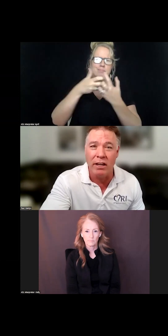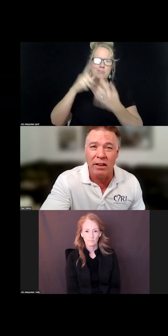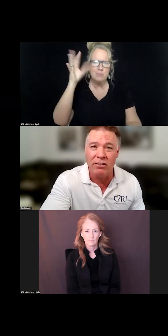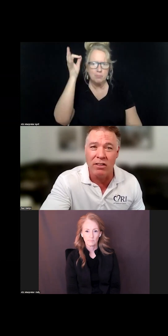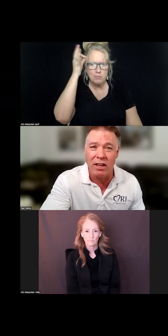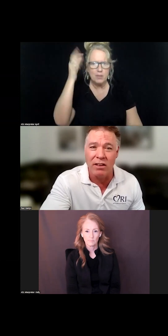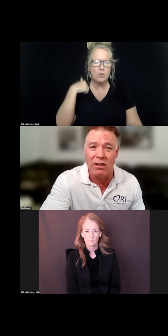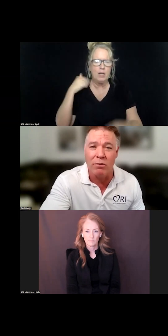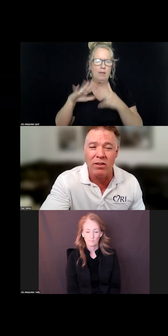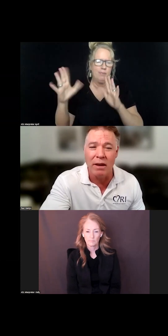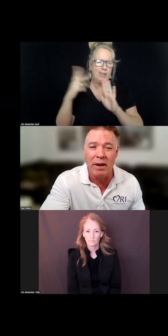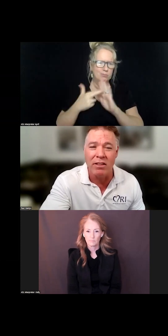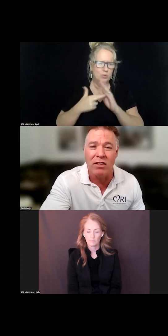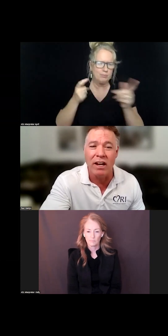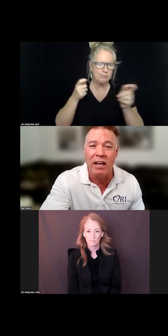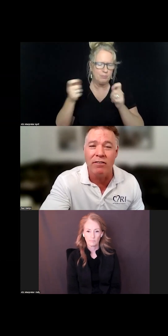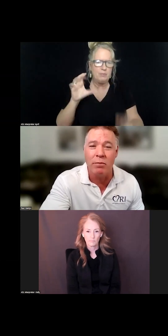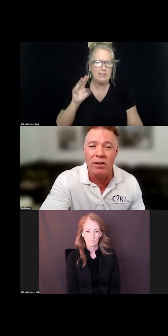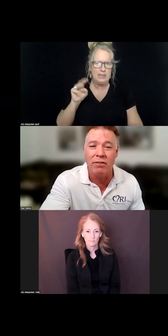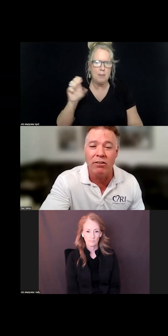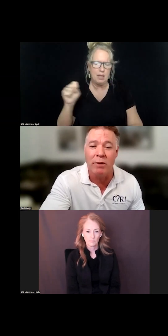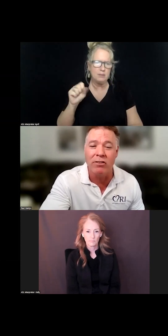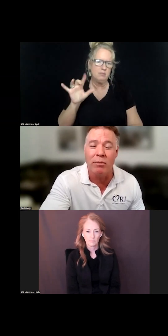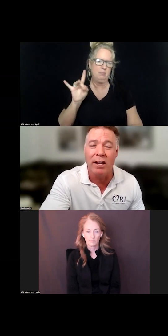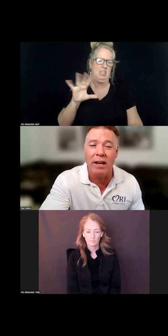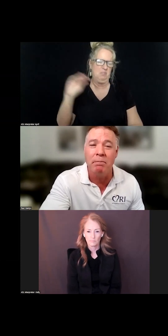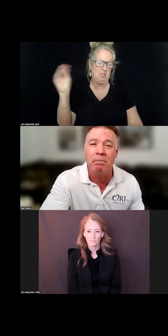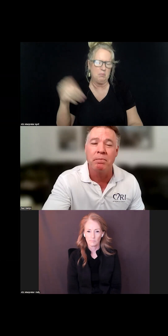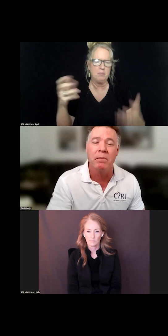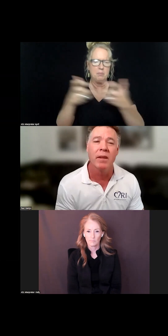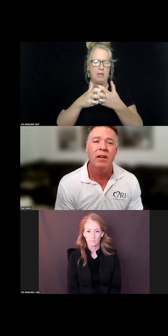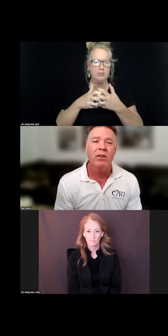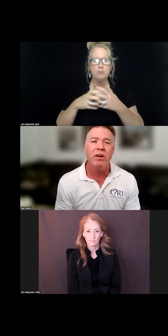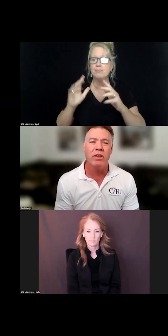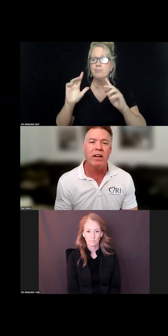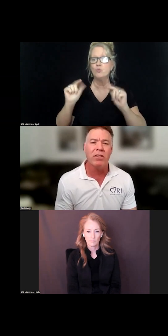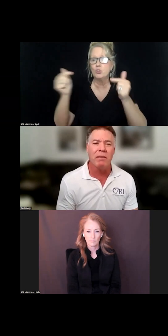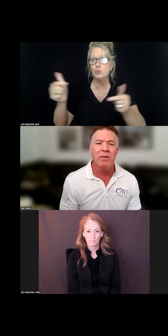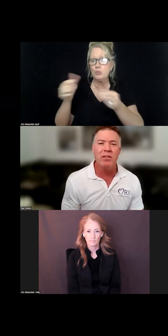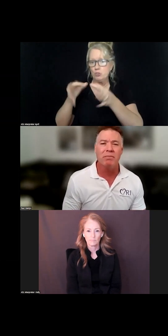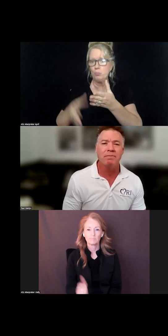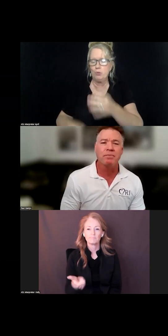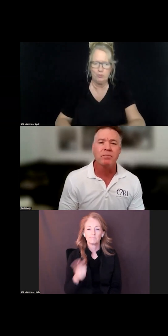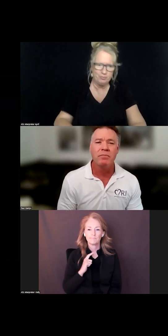REGULATIONS AND 85% (INDISCERNIBLE) MEDICAID. CAN WE GO DO THE NEXT SLIDE?